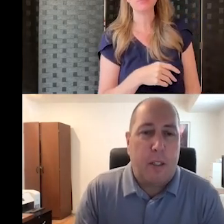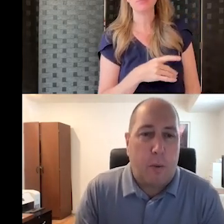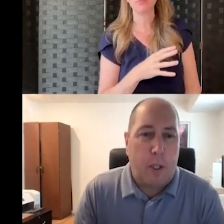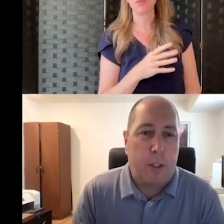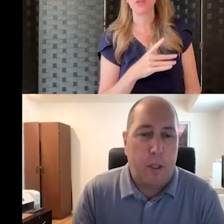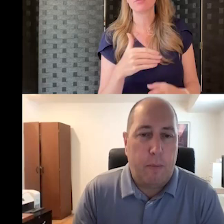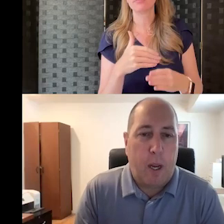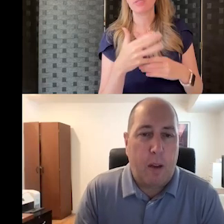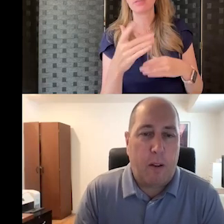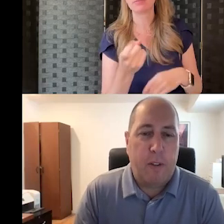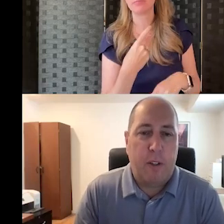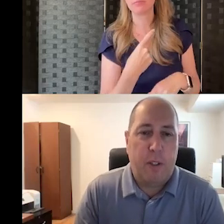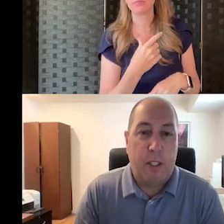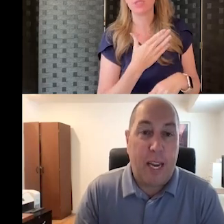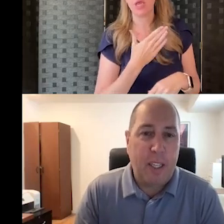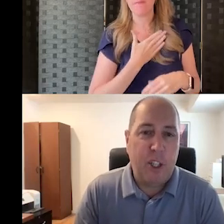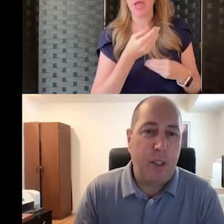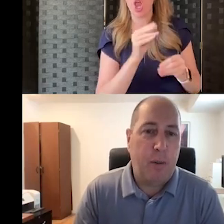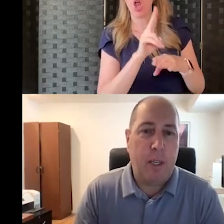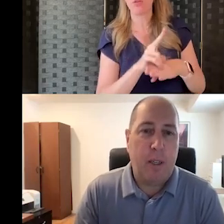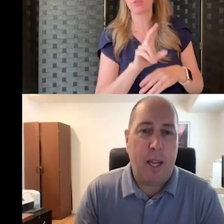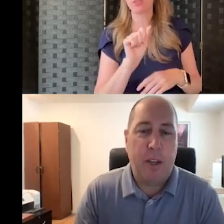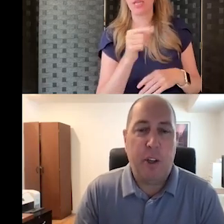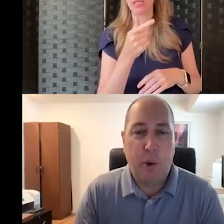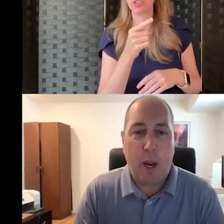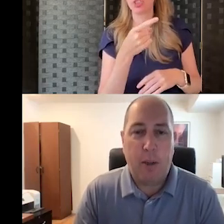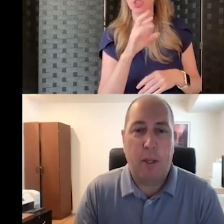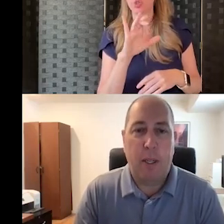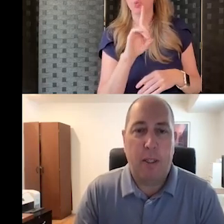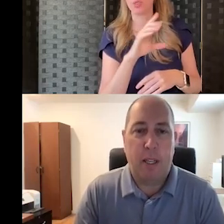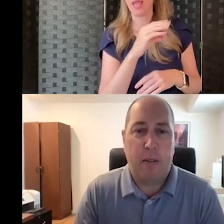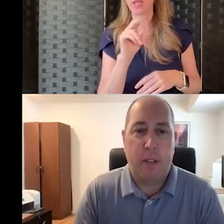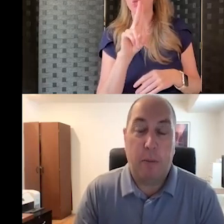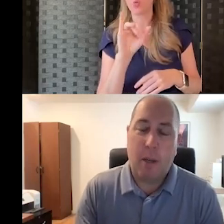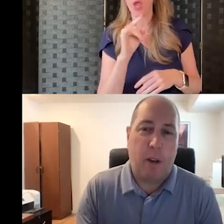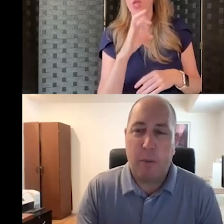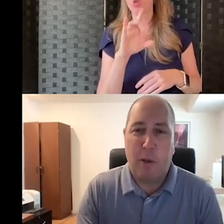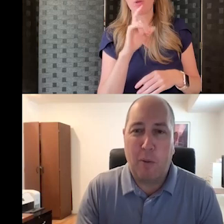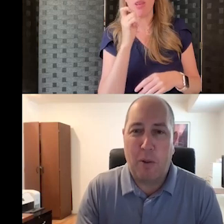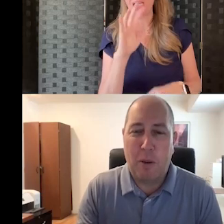Next question. My office uses AG grid and UI grid instead of tables. I am not familiar those.